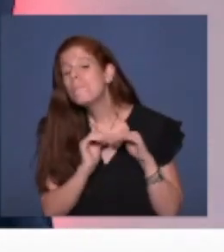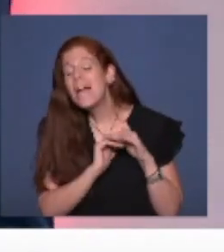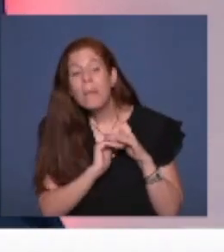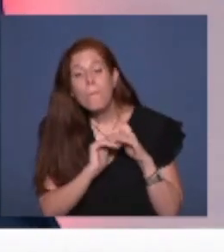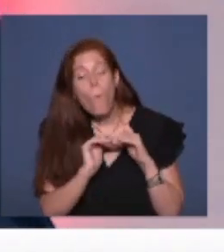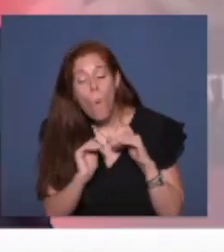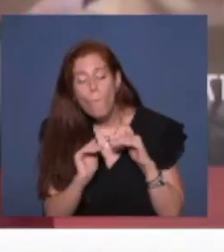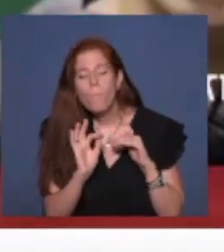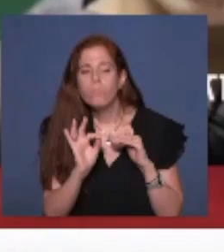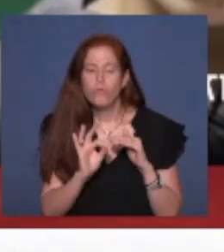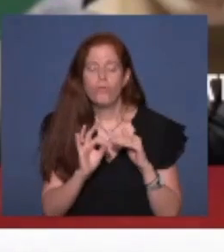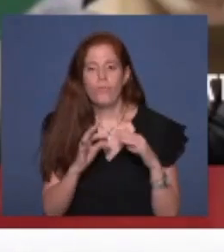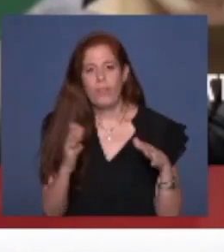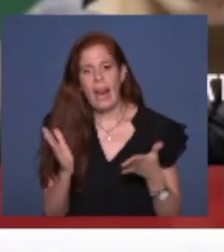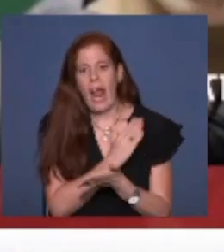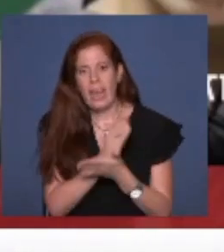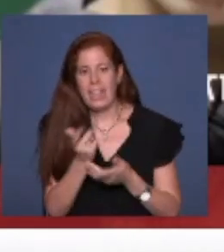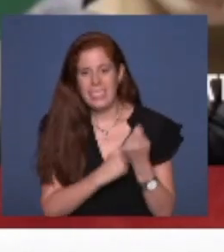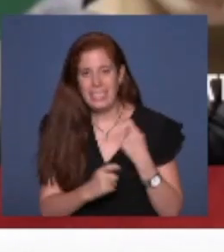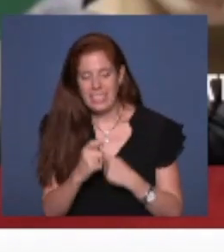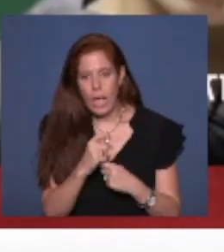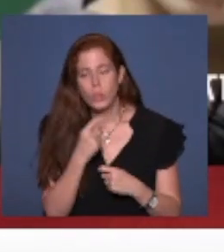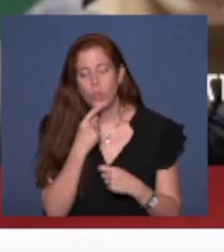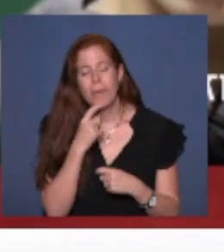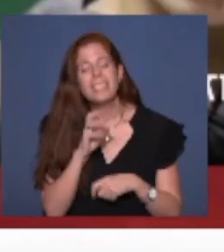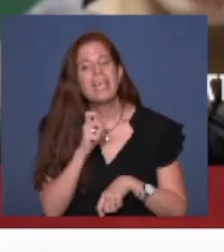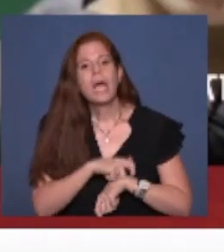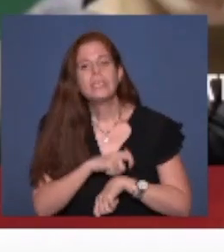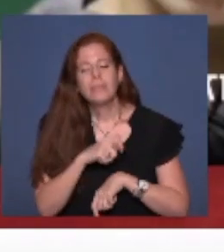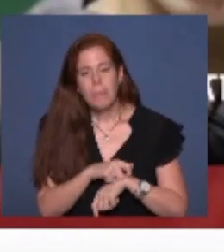If, and it's a big if, the deal Roee talked about comes into effect,